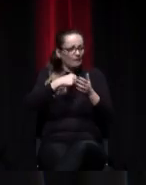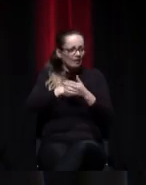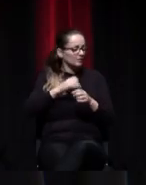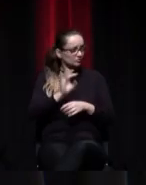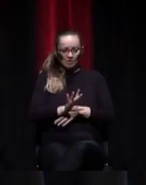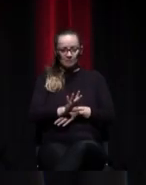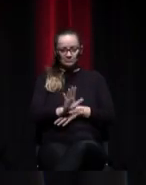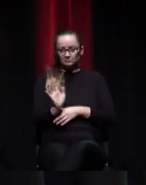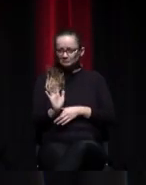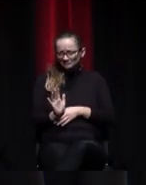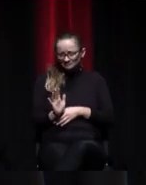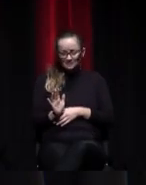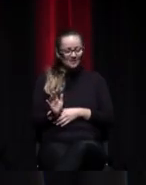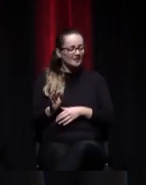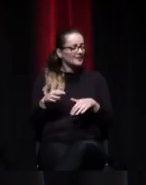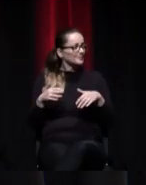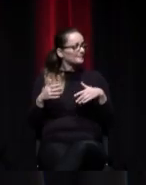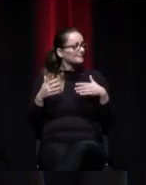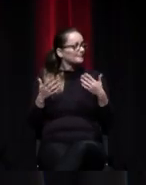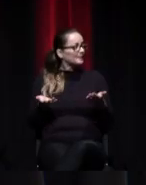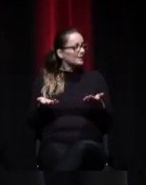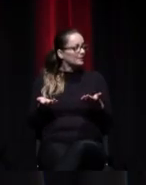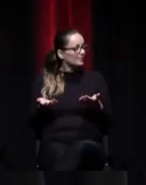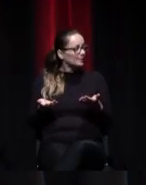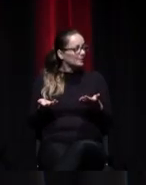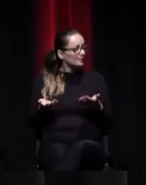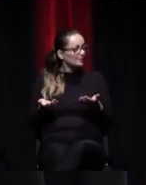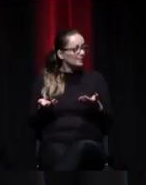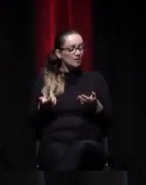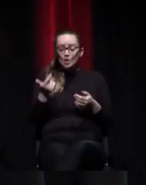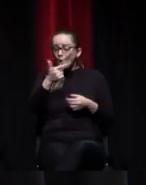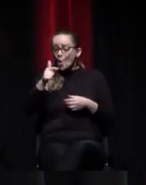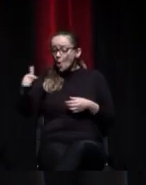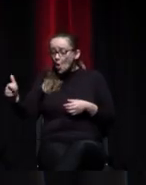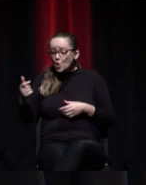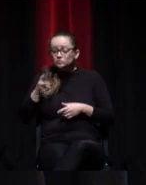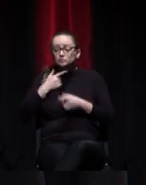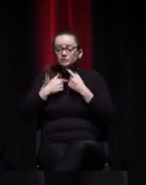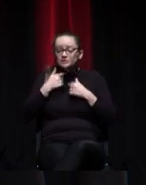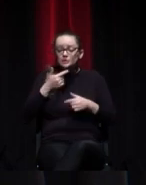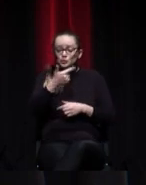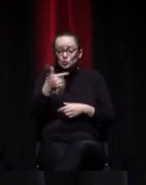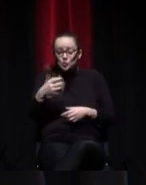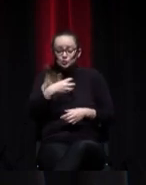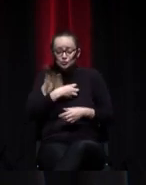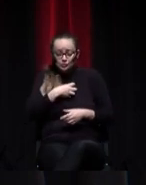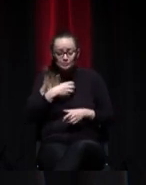So, in this case, where are these other desires?